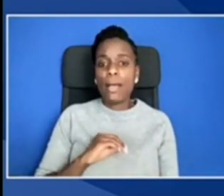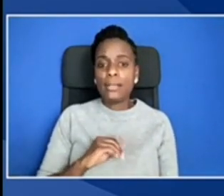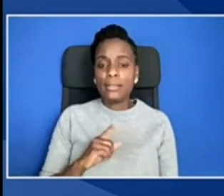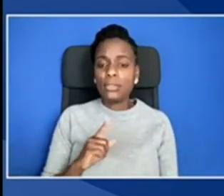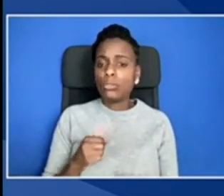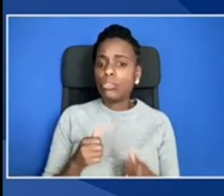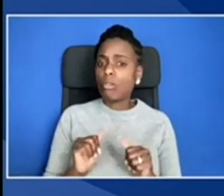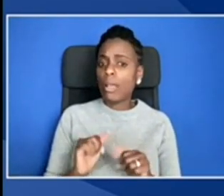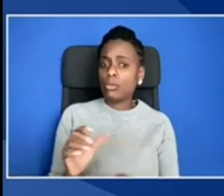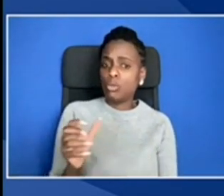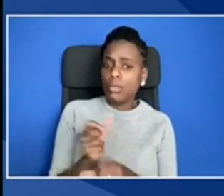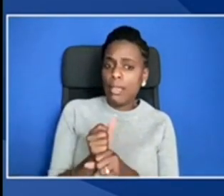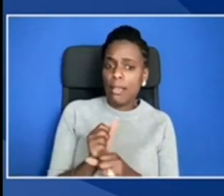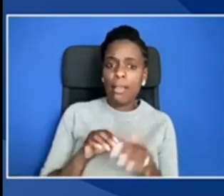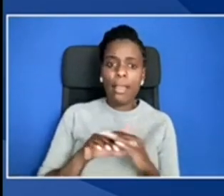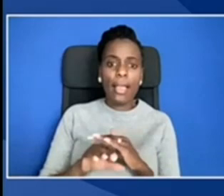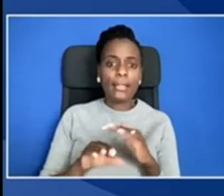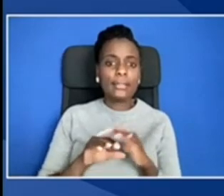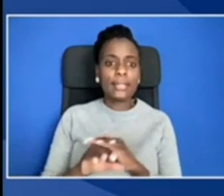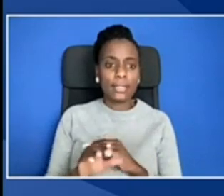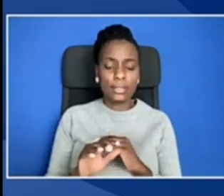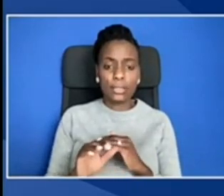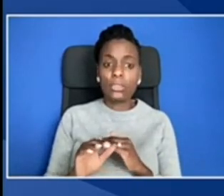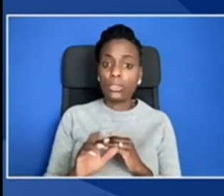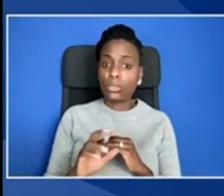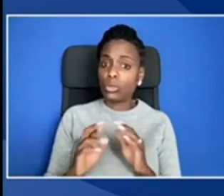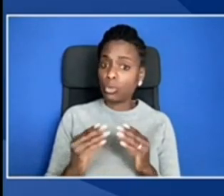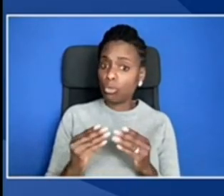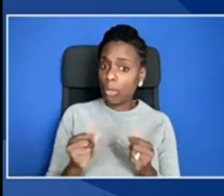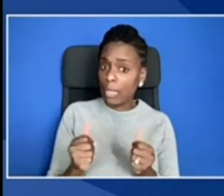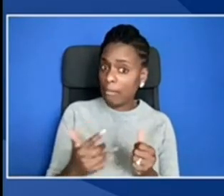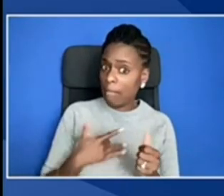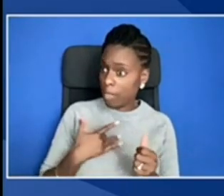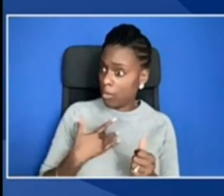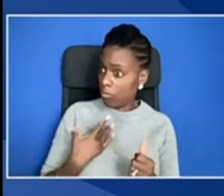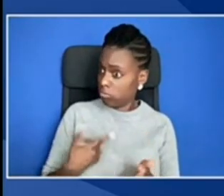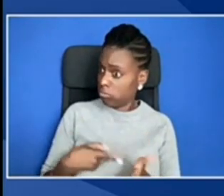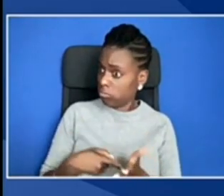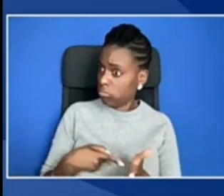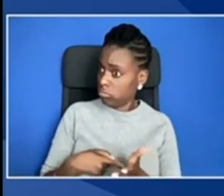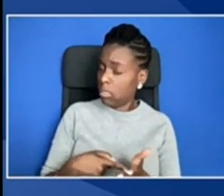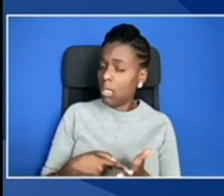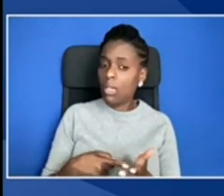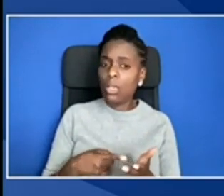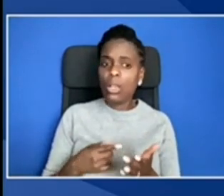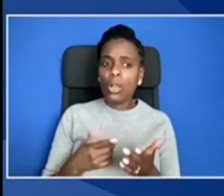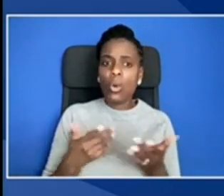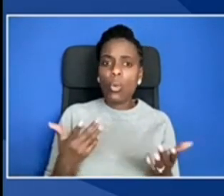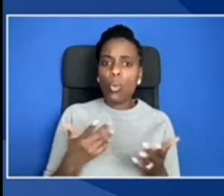access to relief they believe they're entitled to and kind of what's the recourse for those people?